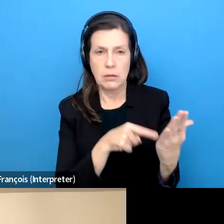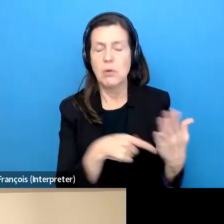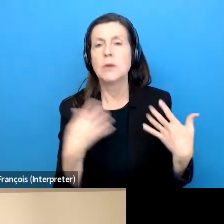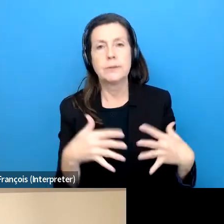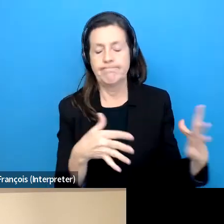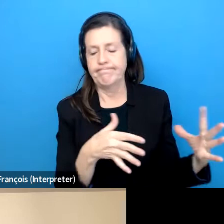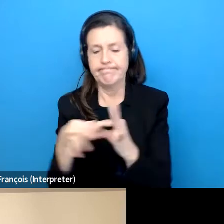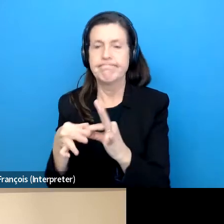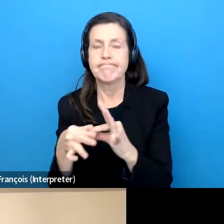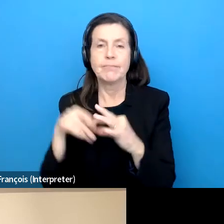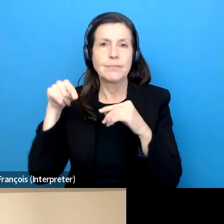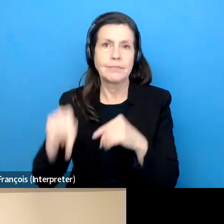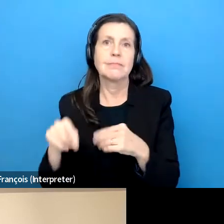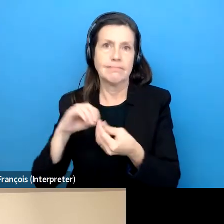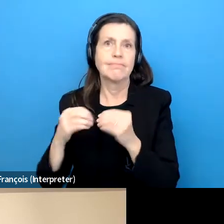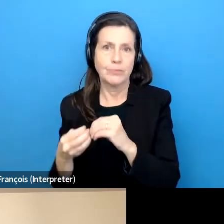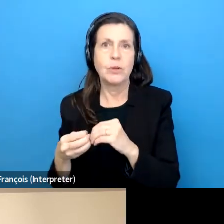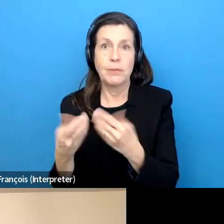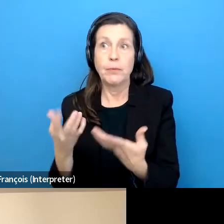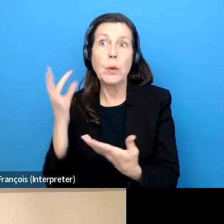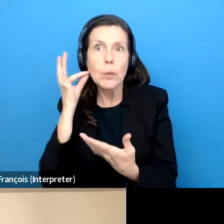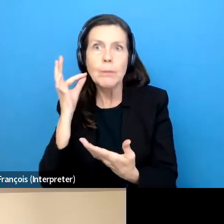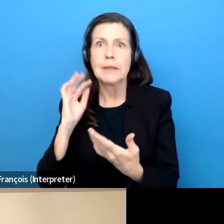to women and girls with disabilities.